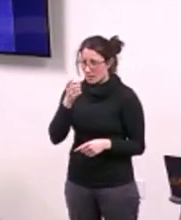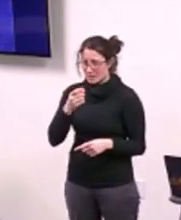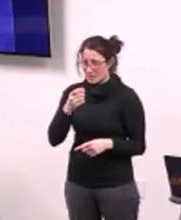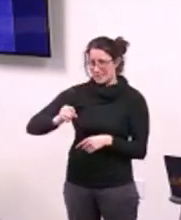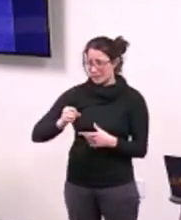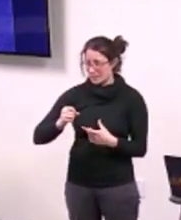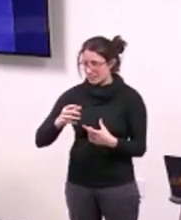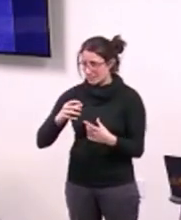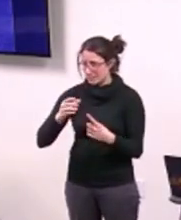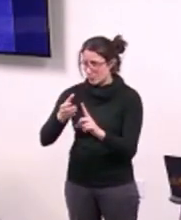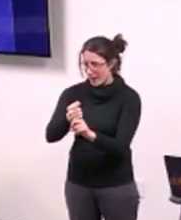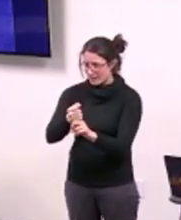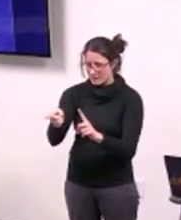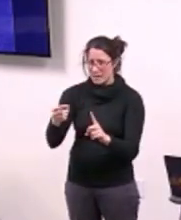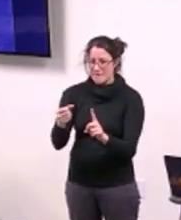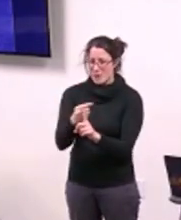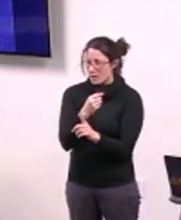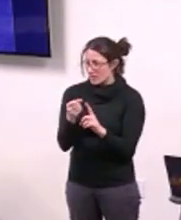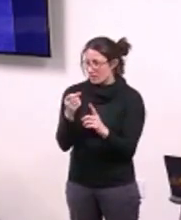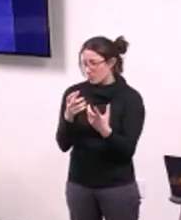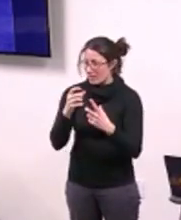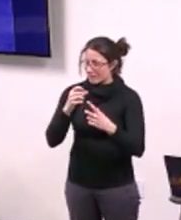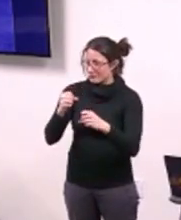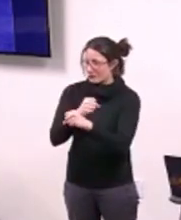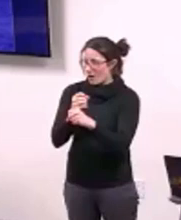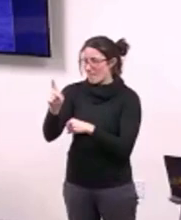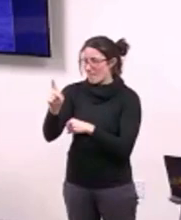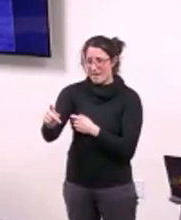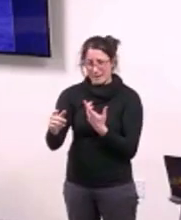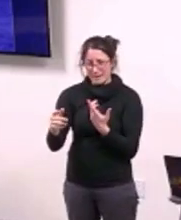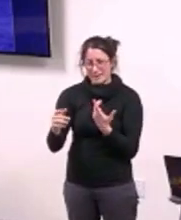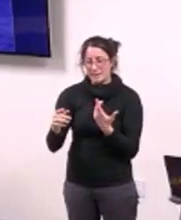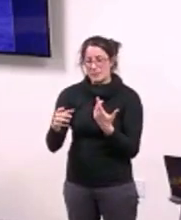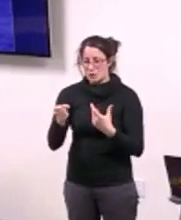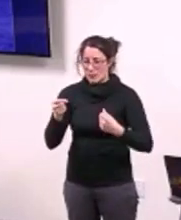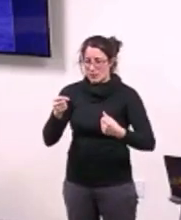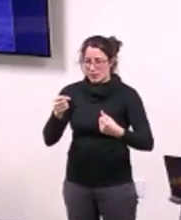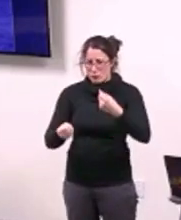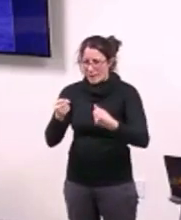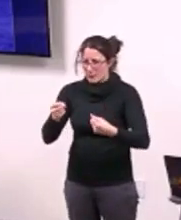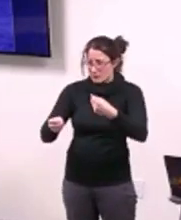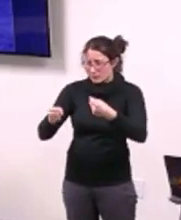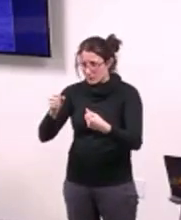He fought the cops. And so they jostled him about in the back of the police car.